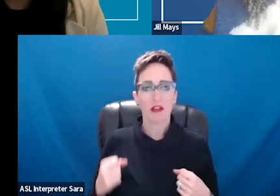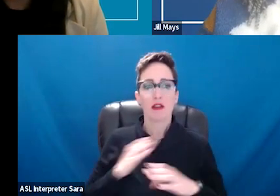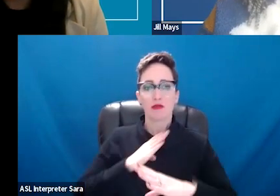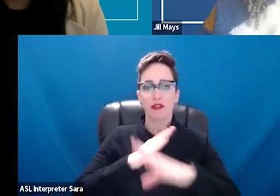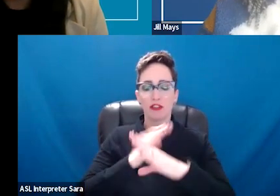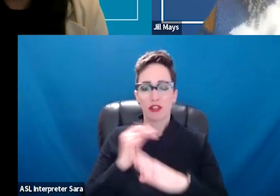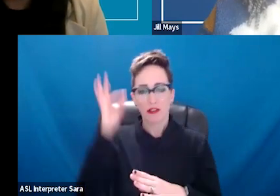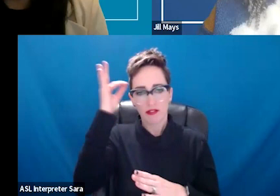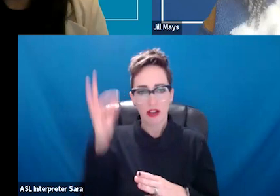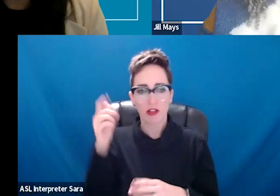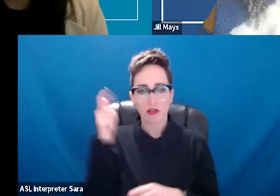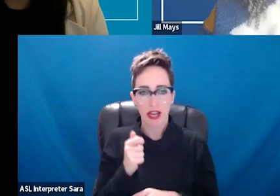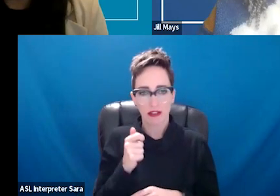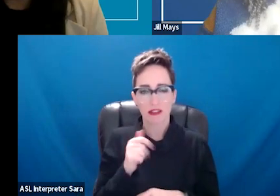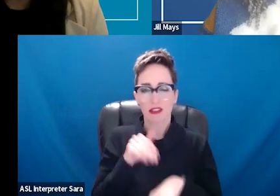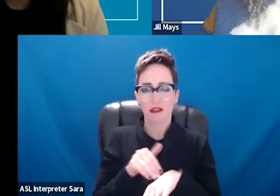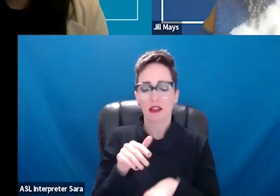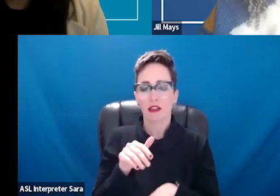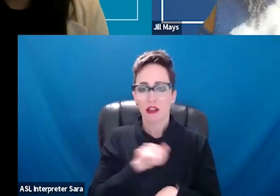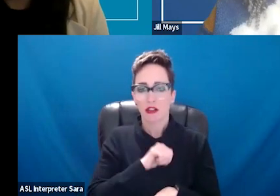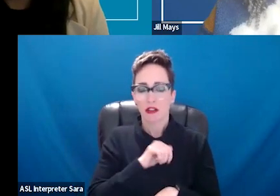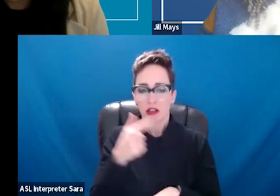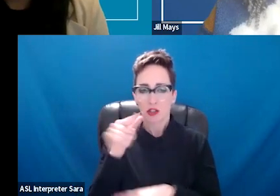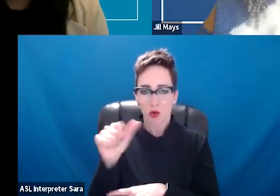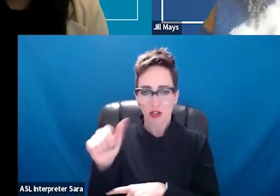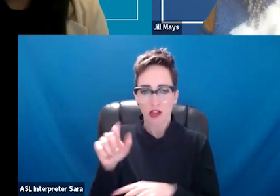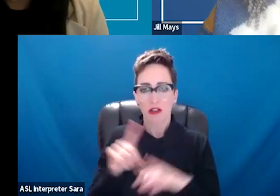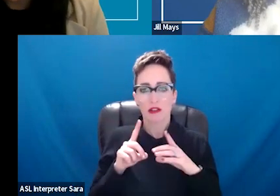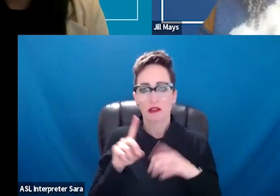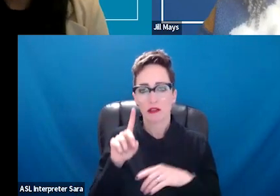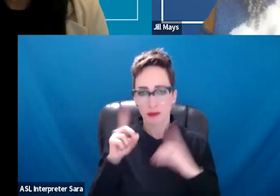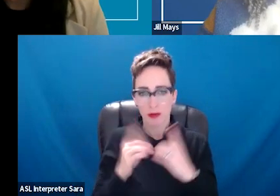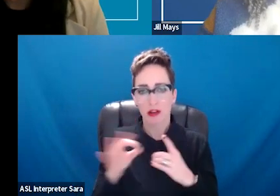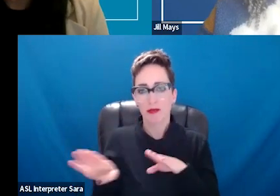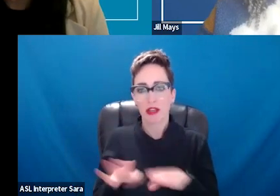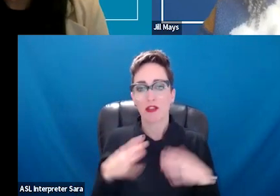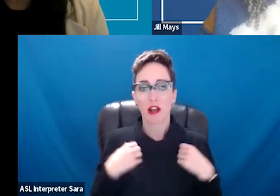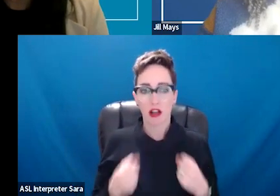and Developmental Disabilities, where she most recently oversaw all substance